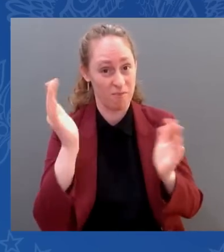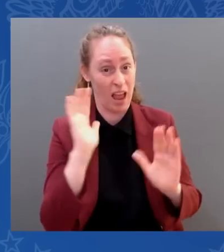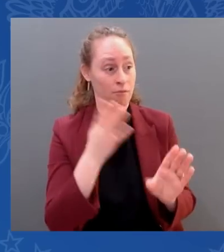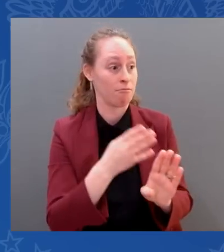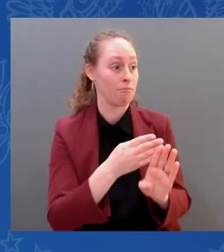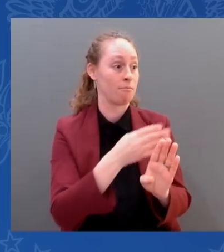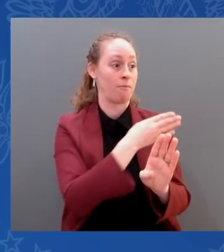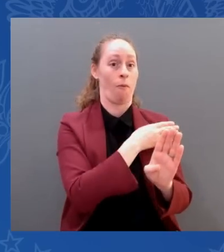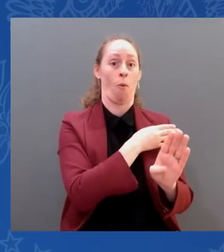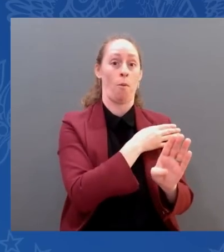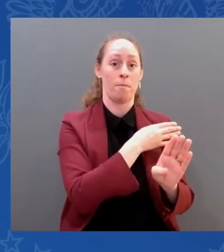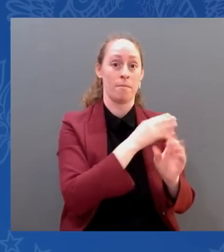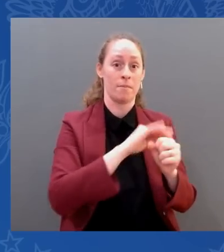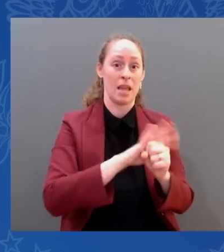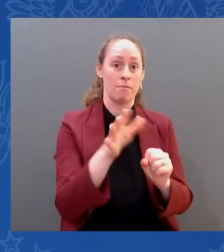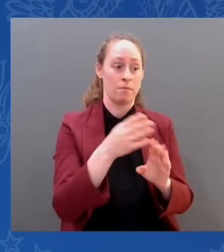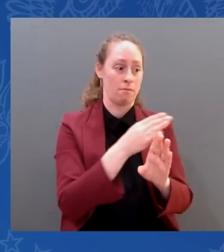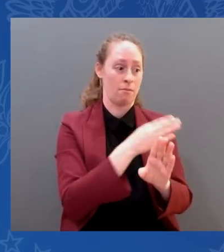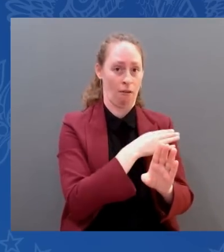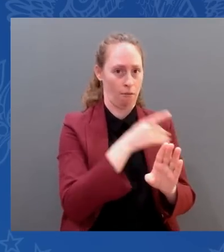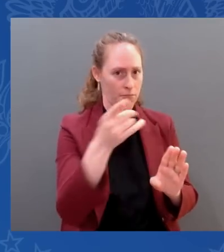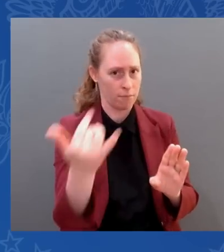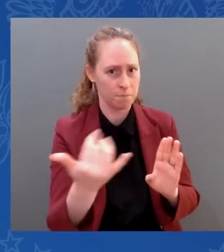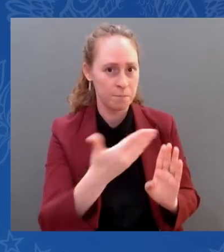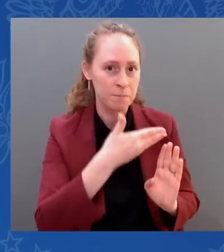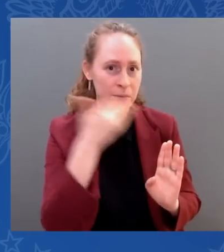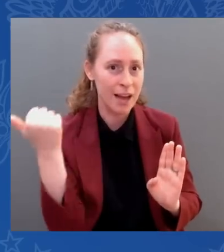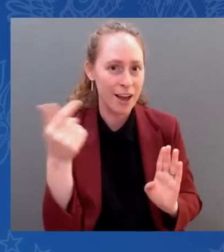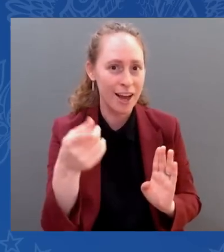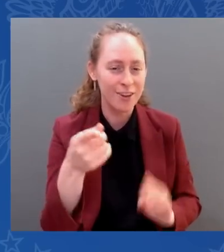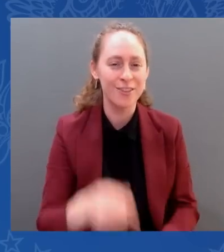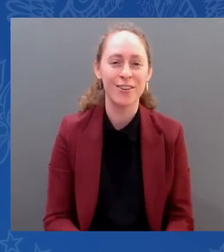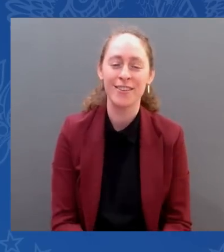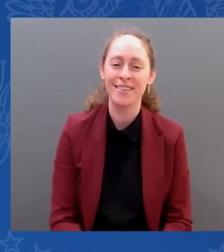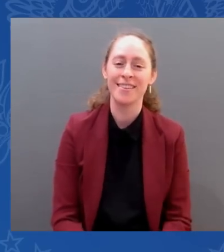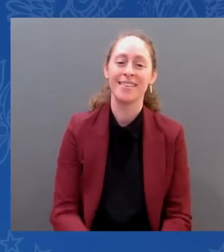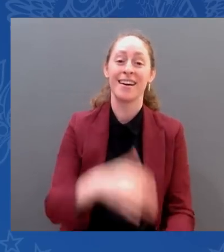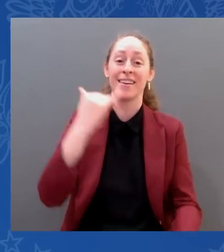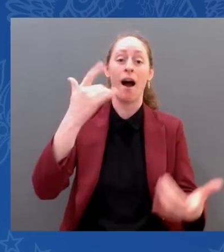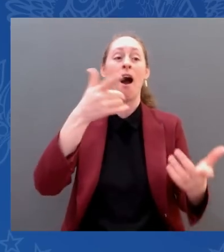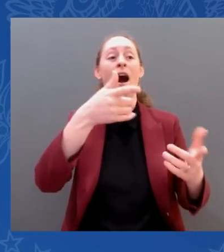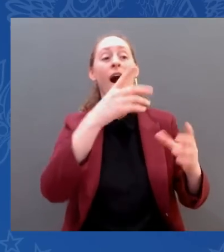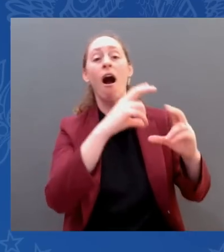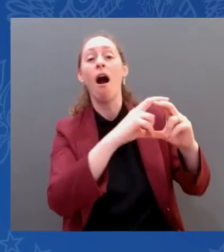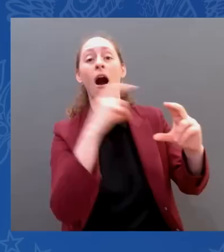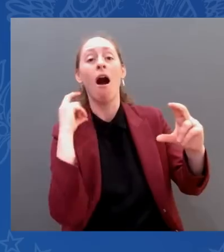for long periods of time than there were last November. This May was the strongest month